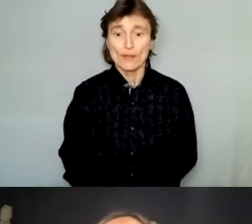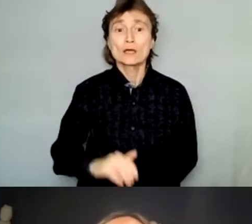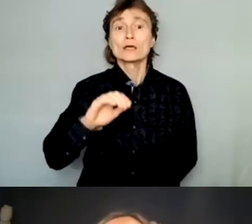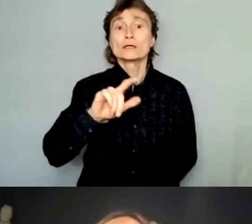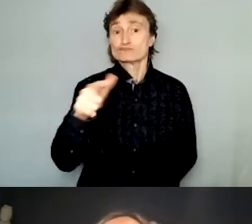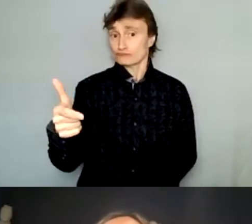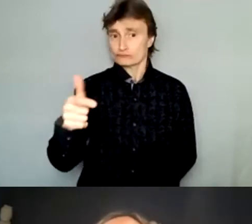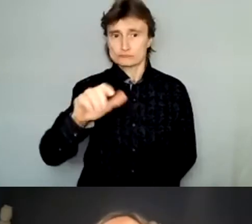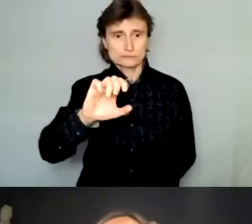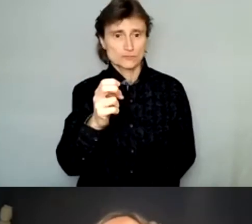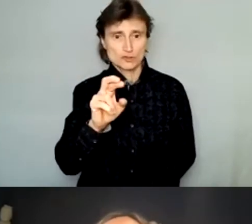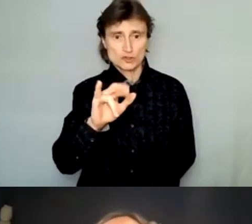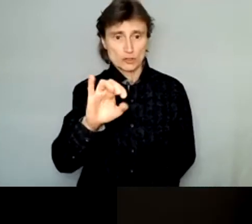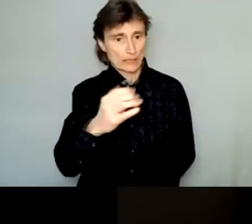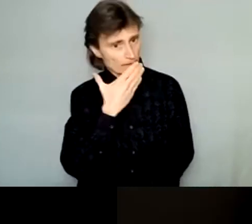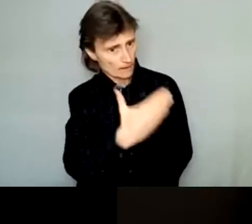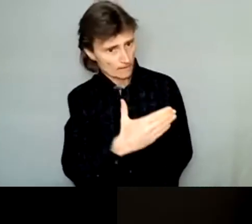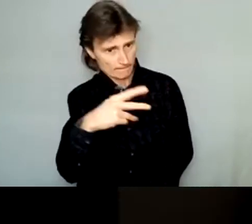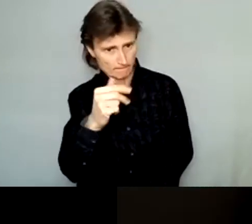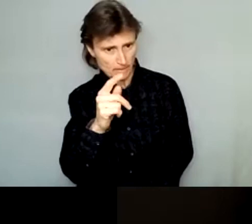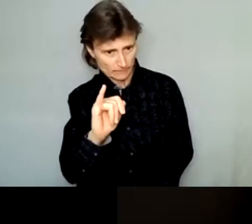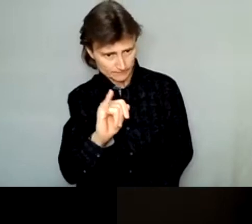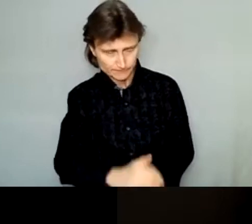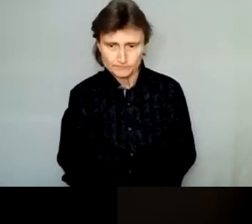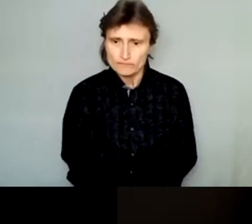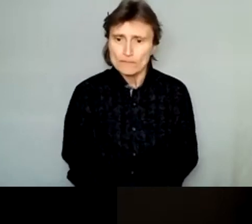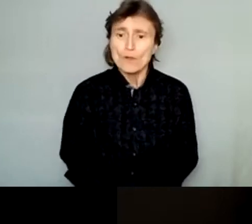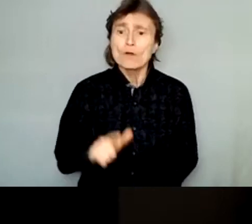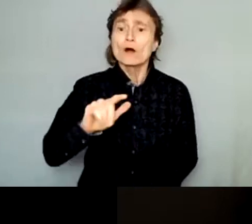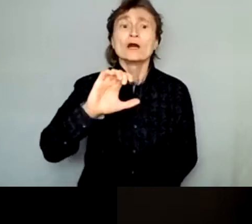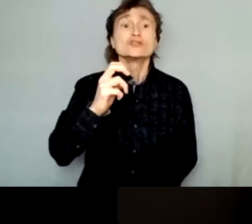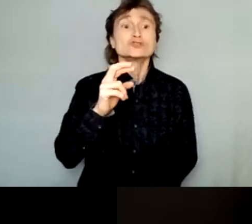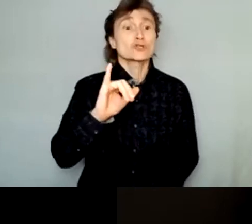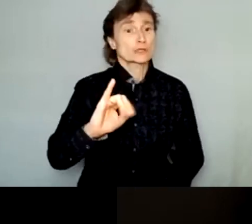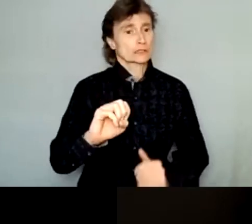Welcome, everybody. Just a few things that we wanted to point out as we start today's meeting.